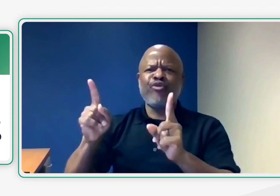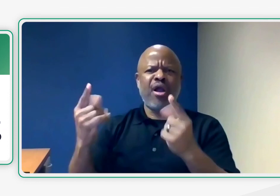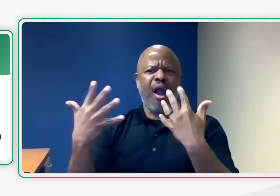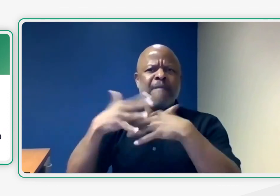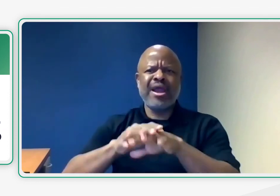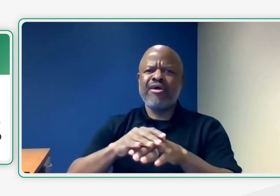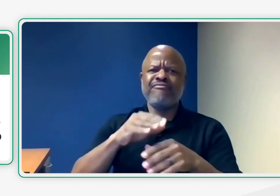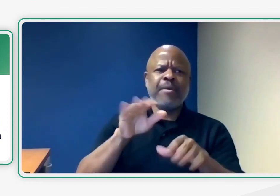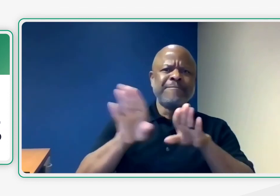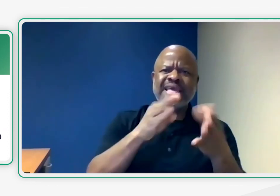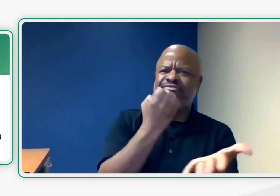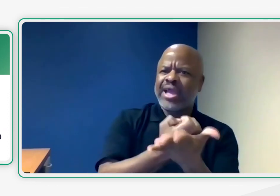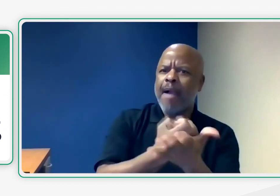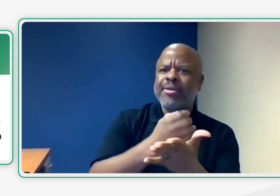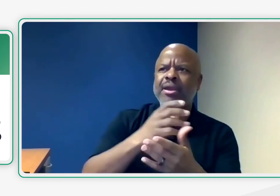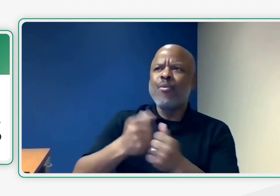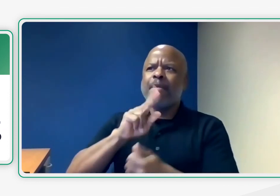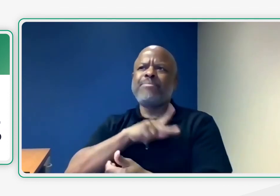to host this financial education seminar.